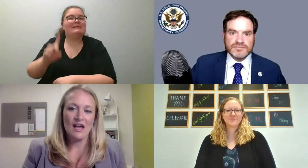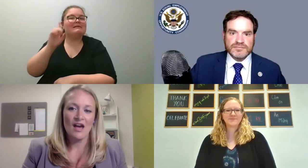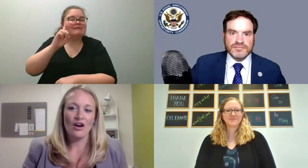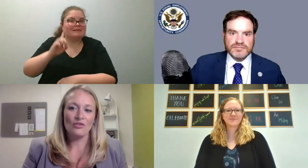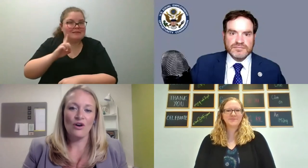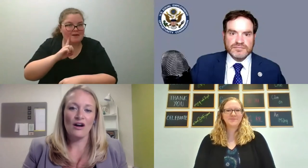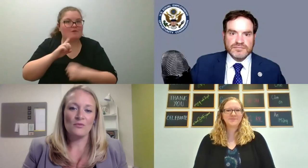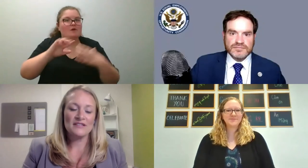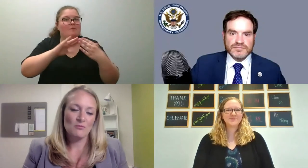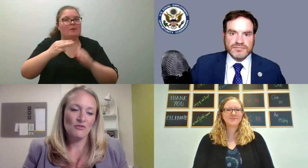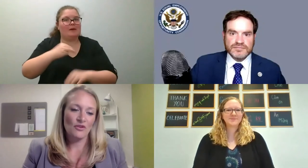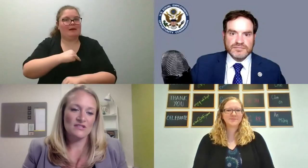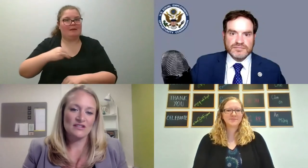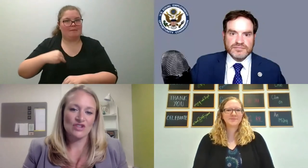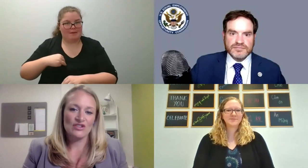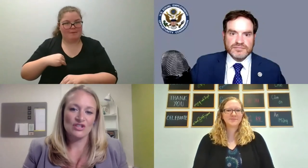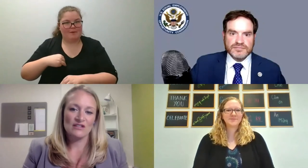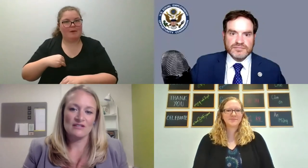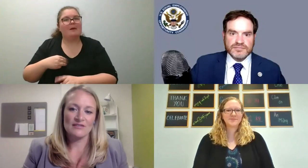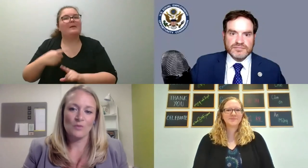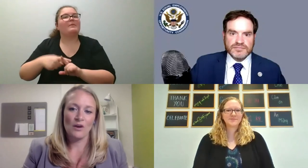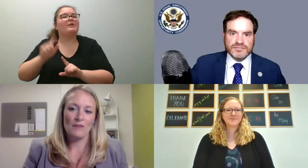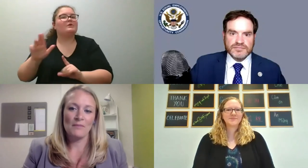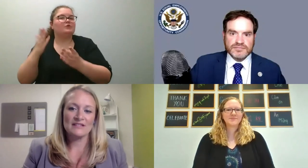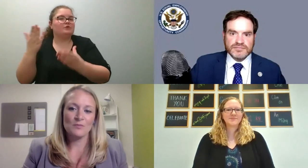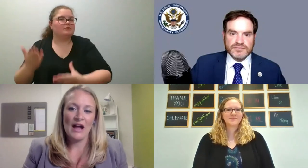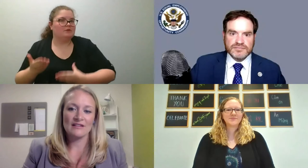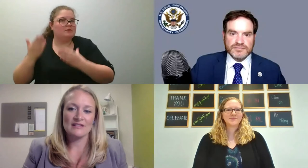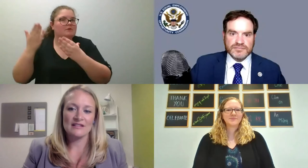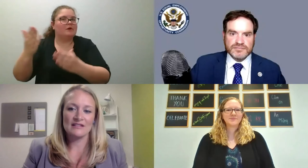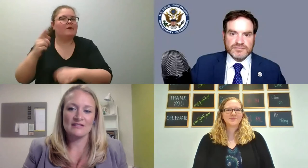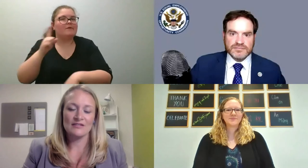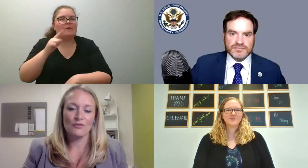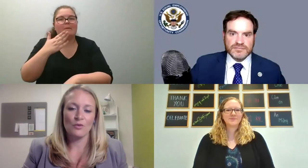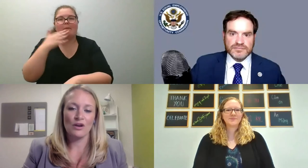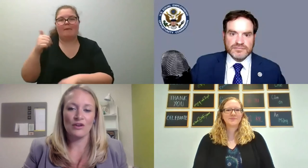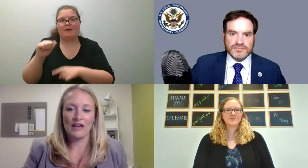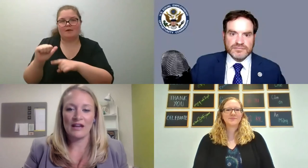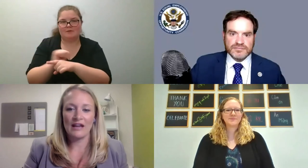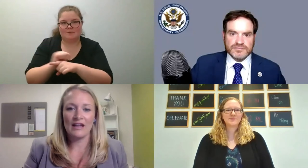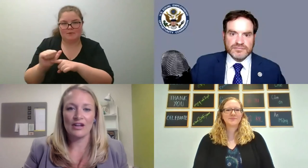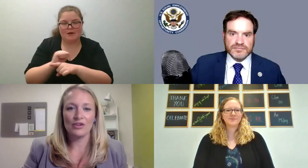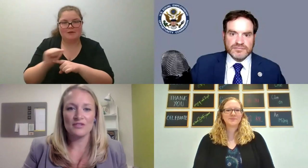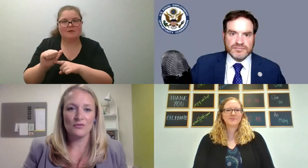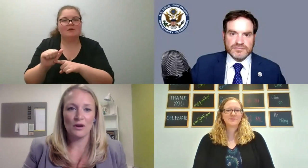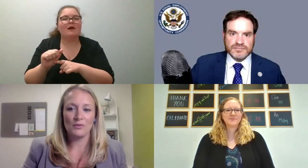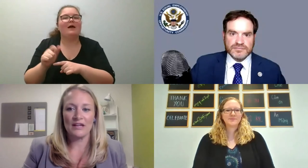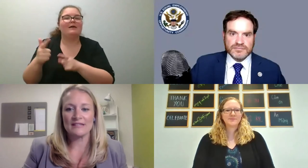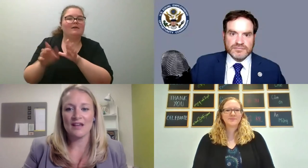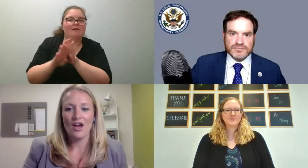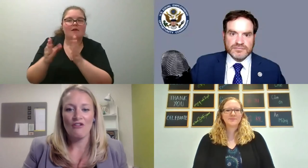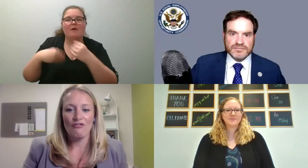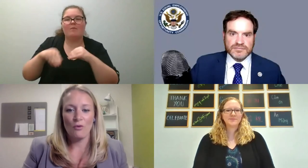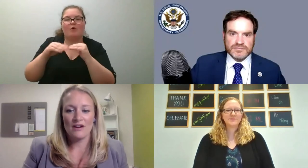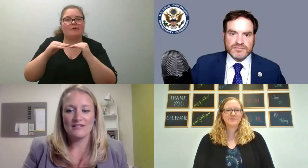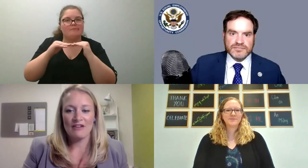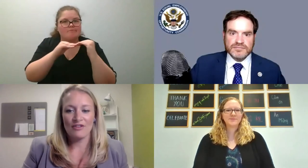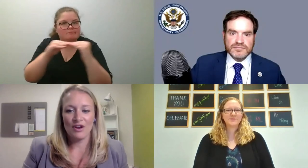along with some of her suggestions for best practices for creating an inclusive workplace for Deaf